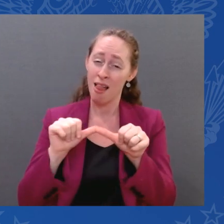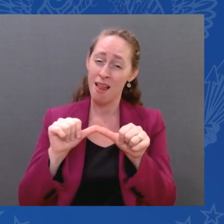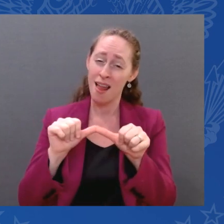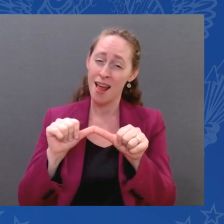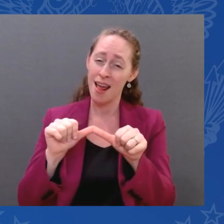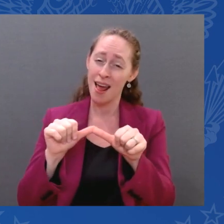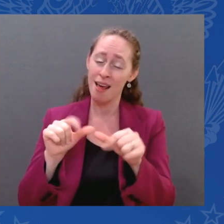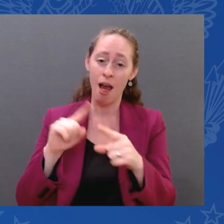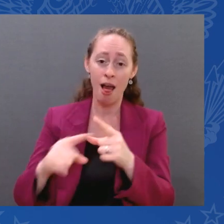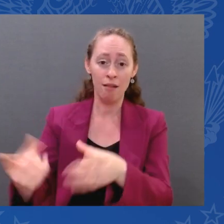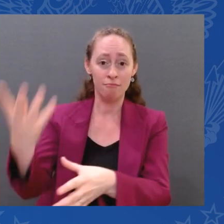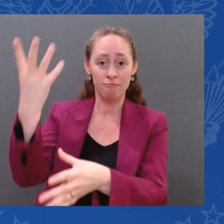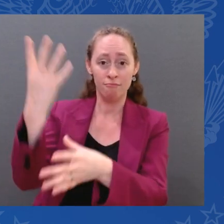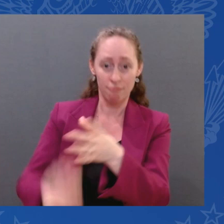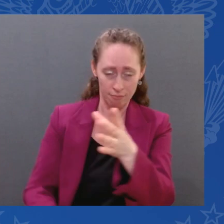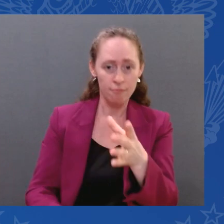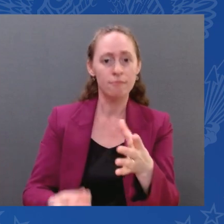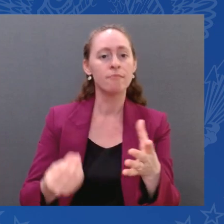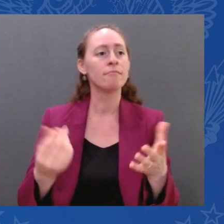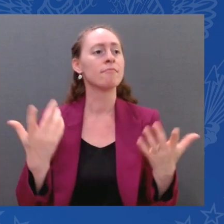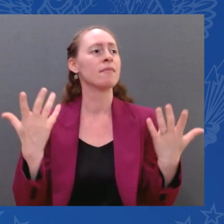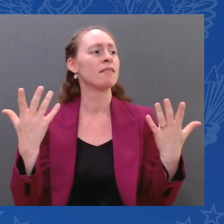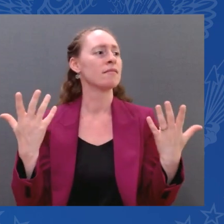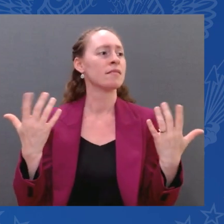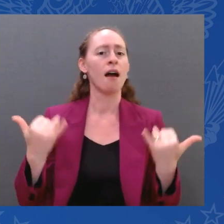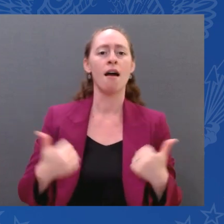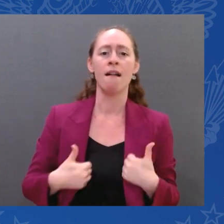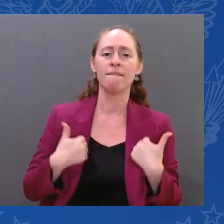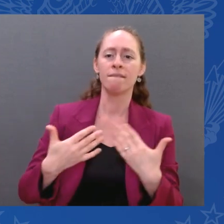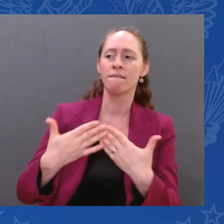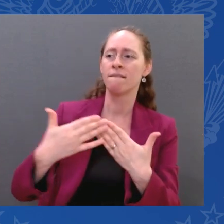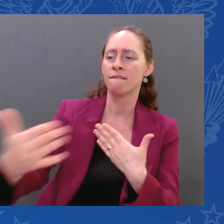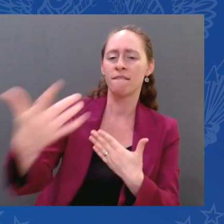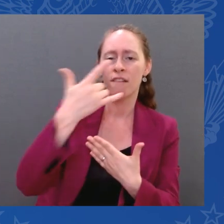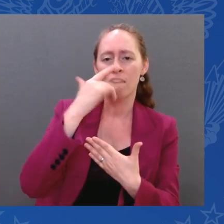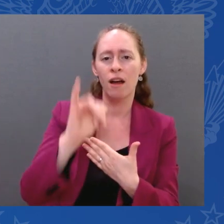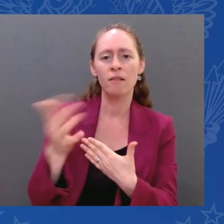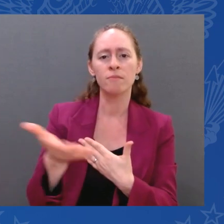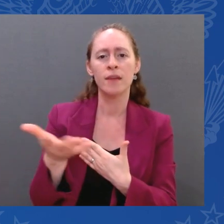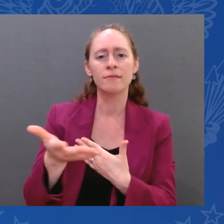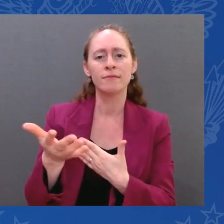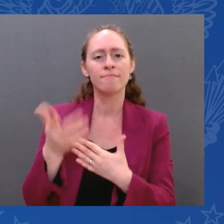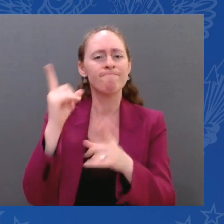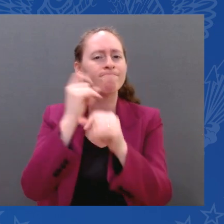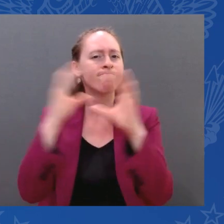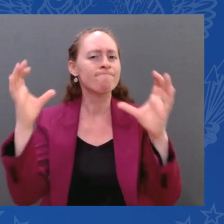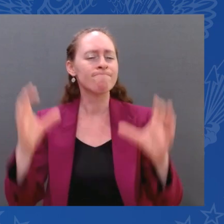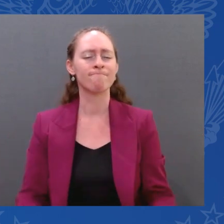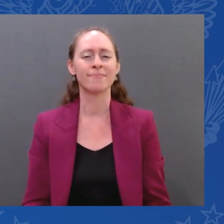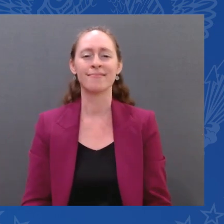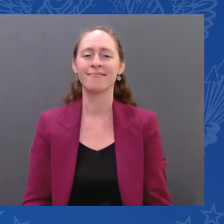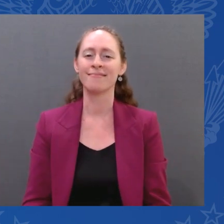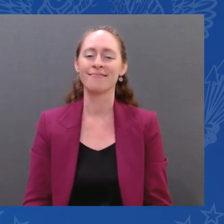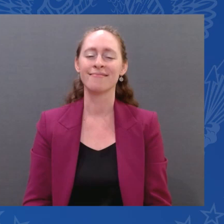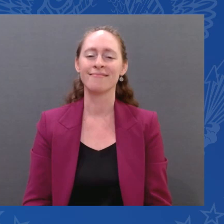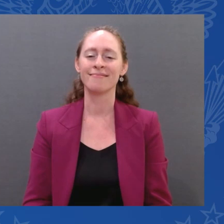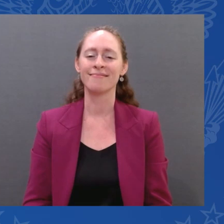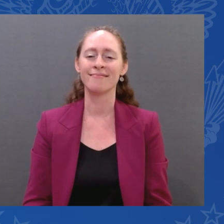in ways that haven't even yet been thought of. And the love of his family, Laurene Powell Jobs and their children,